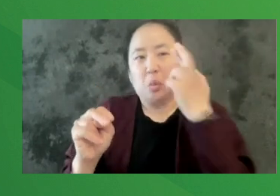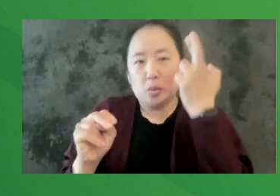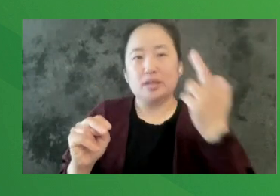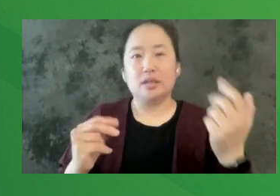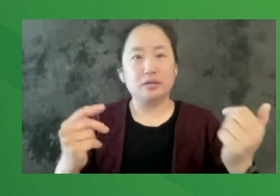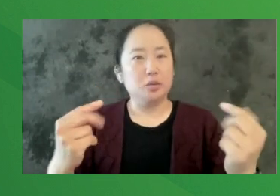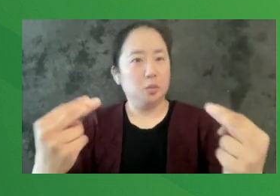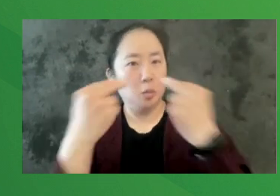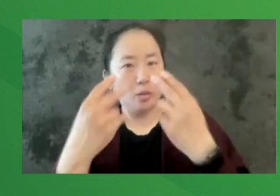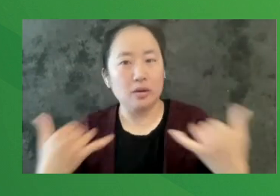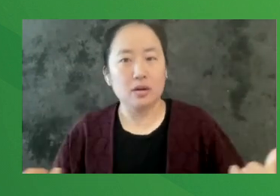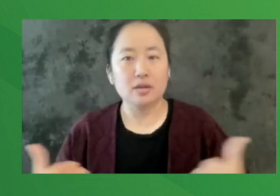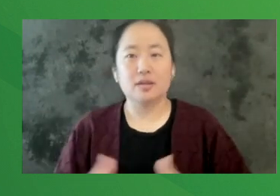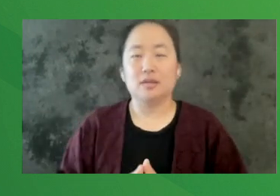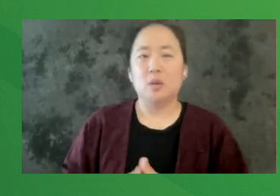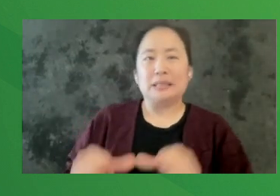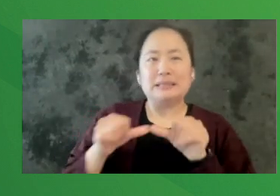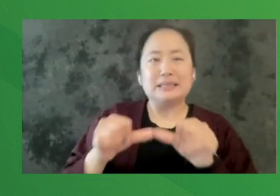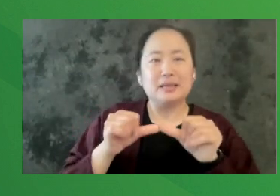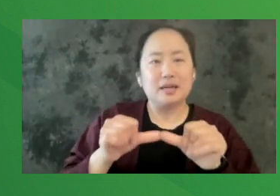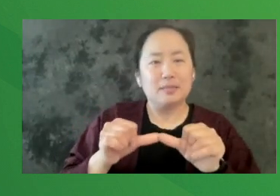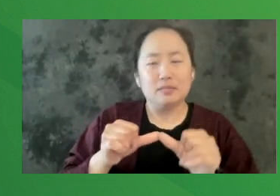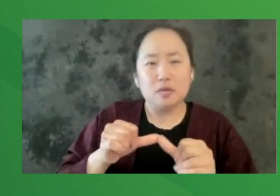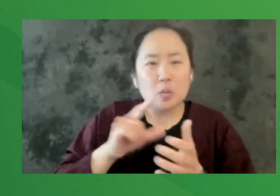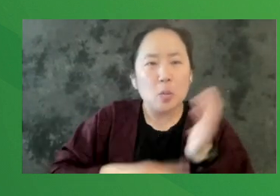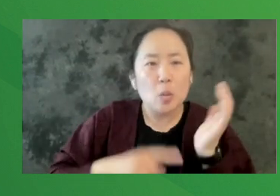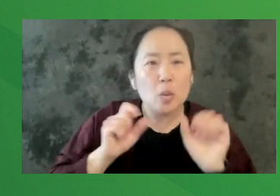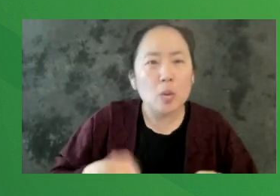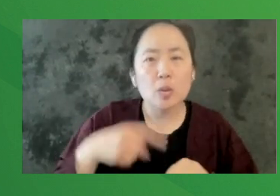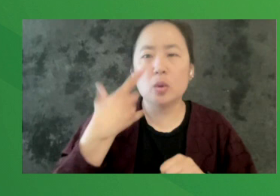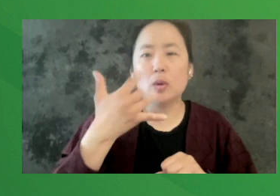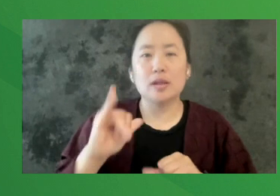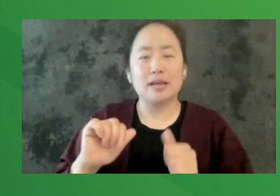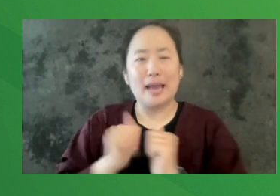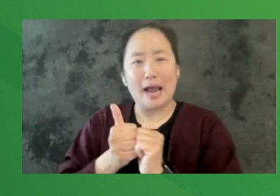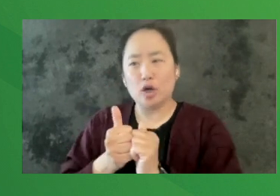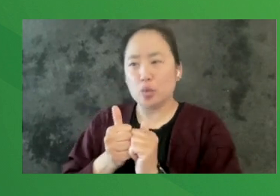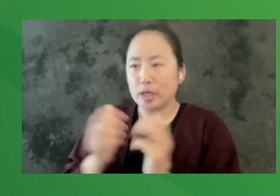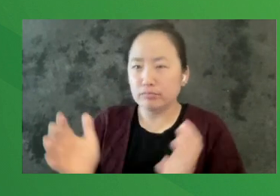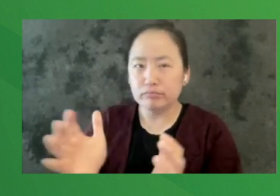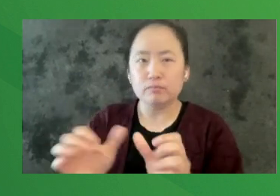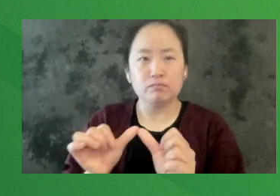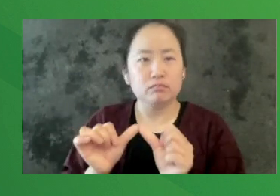sustainability can look like and how we foster sustainable education in our classrooms.